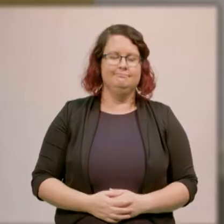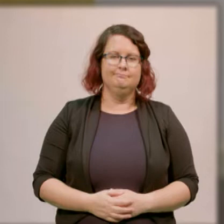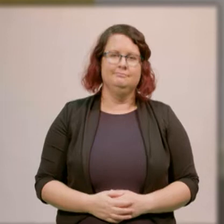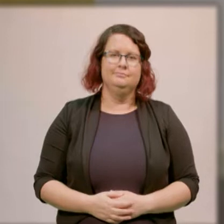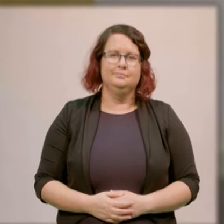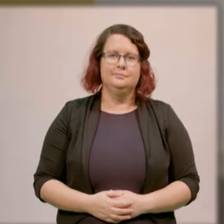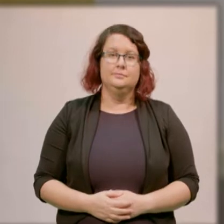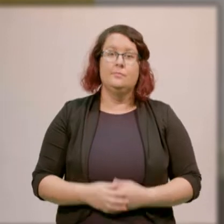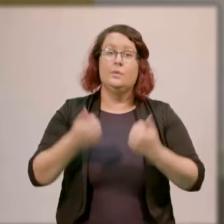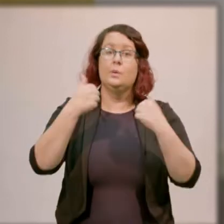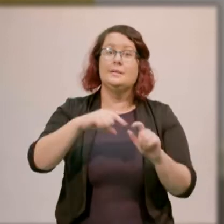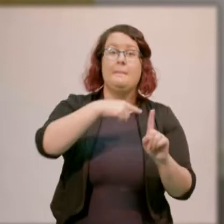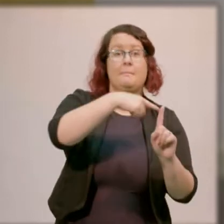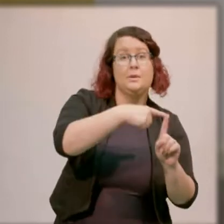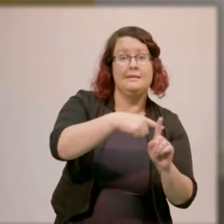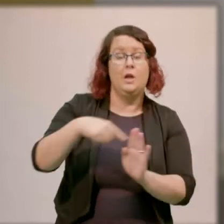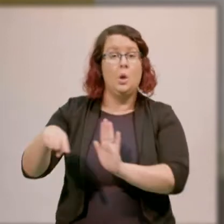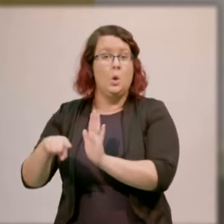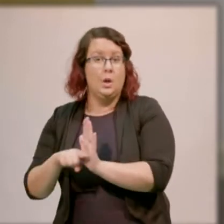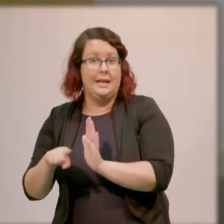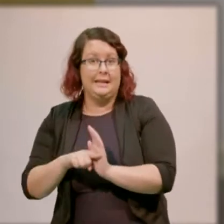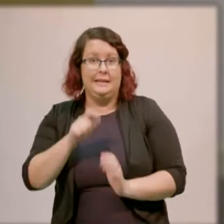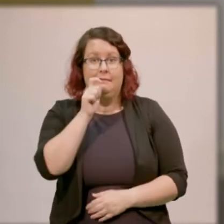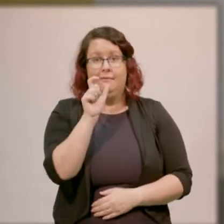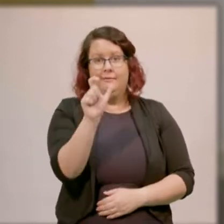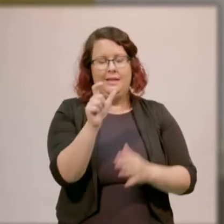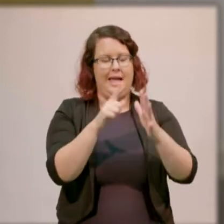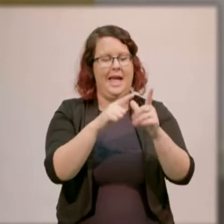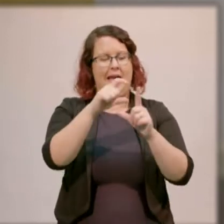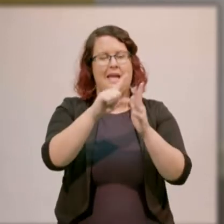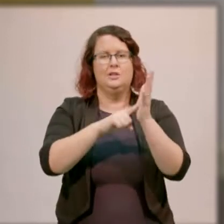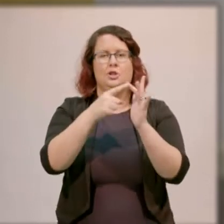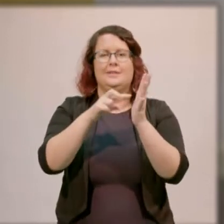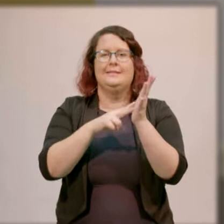Using a positive or negative adjective to describe something is one example